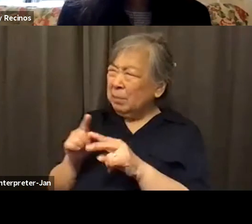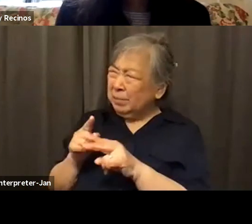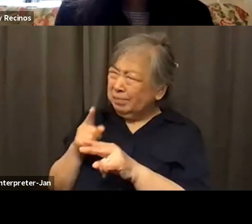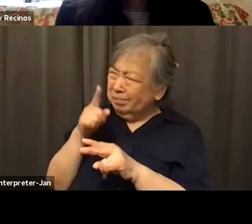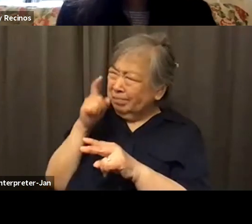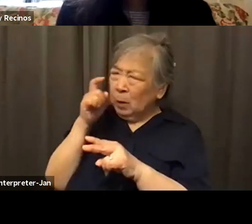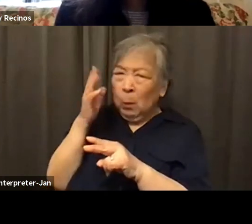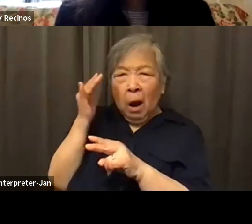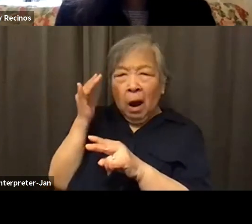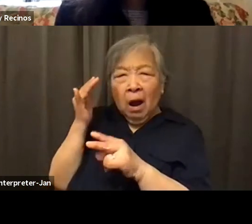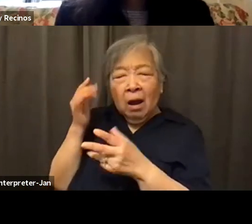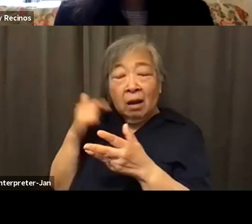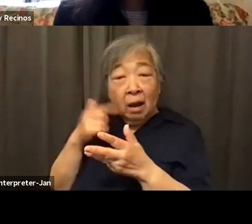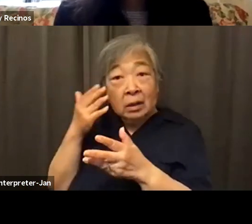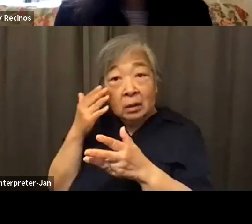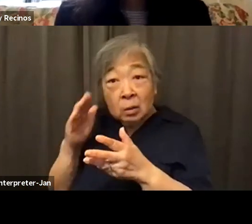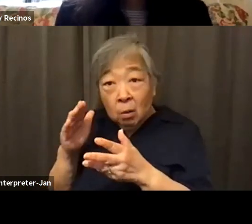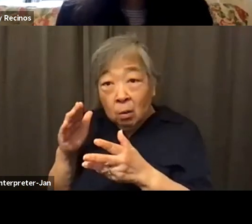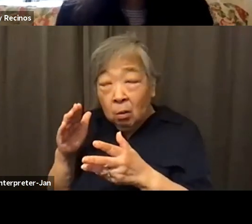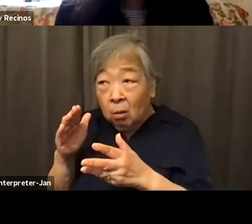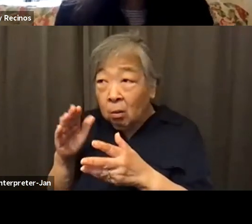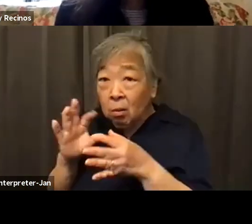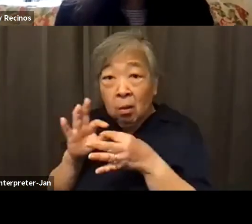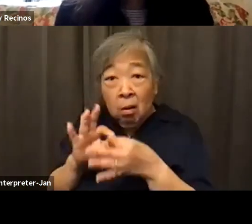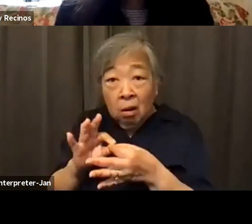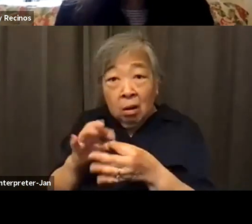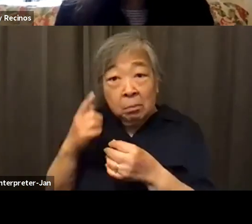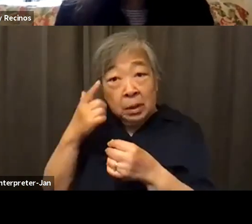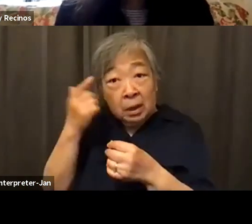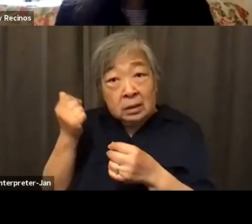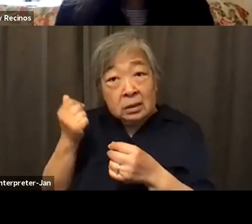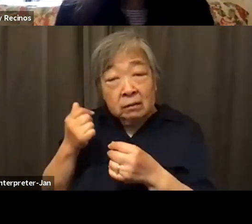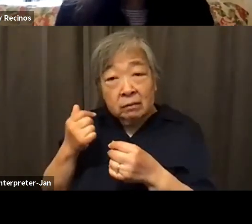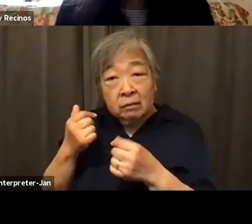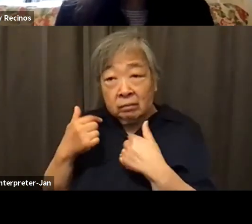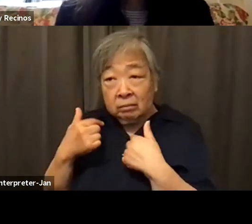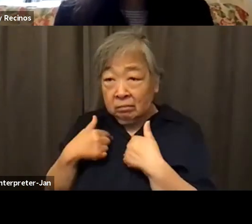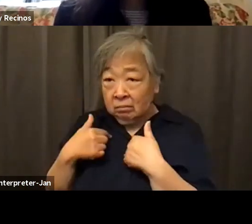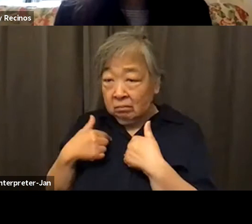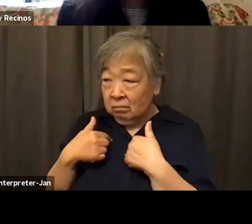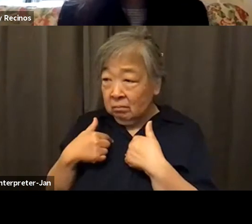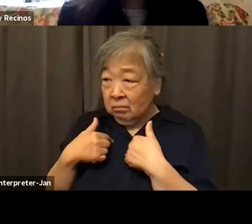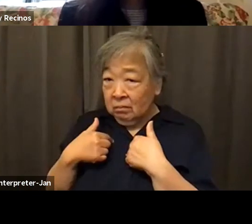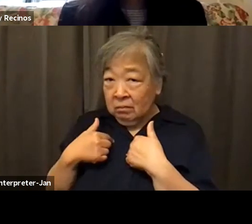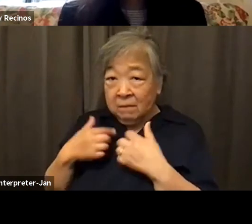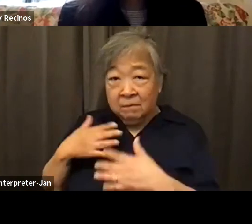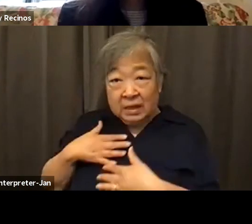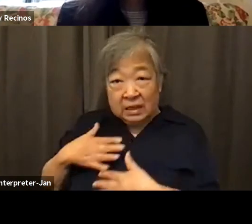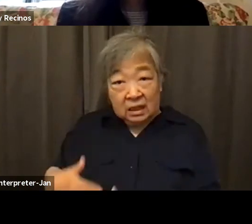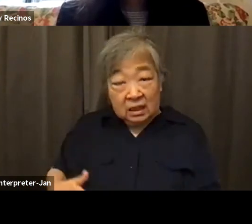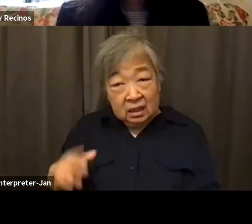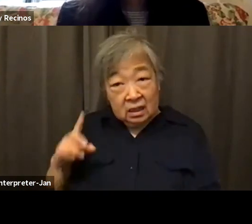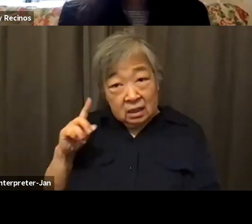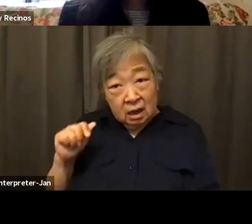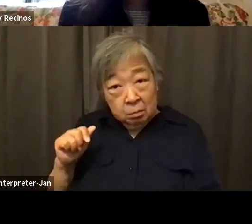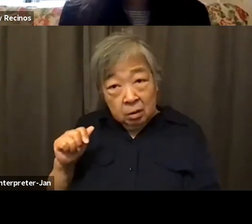I wasn't sure if it was because I was physically disabled and I was in a wheelchair, or if